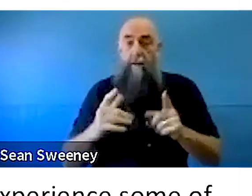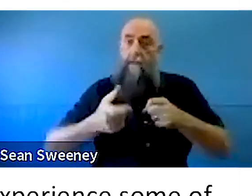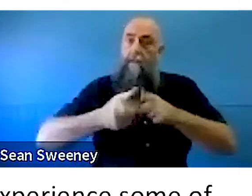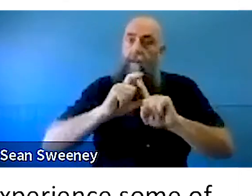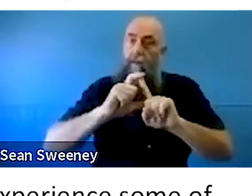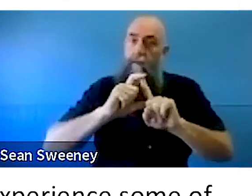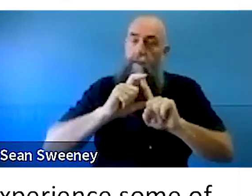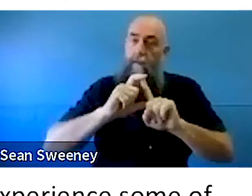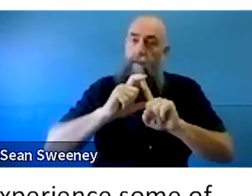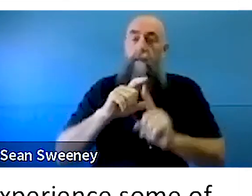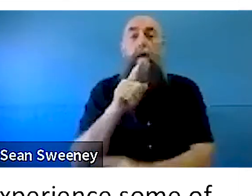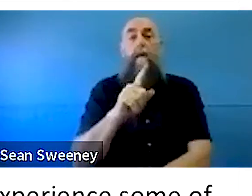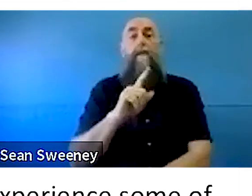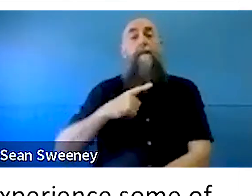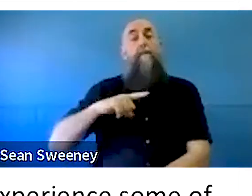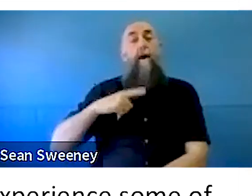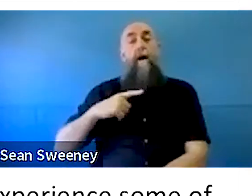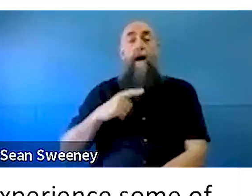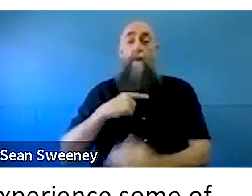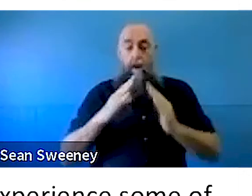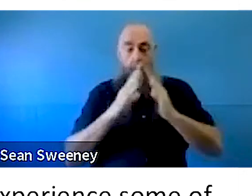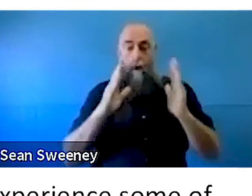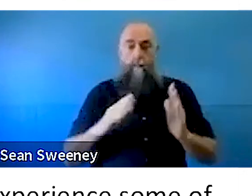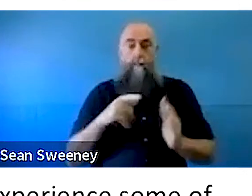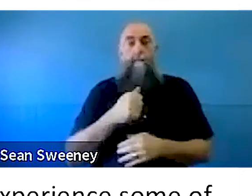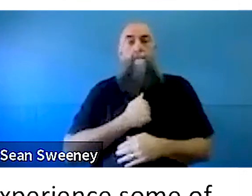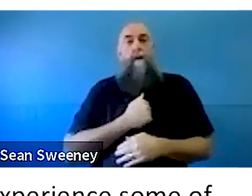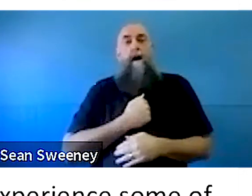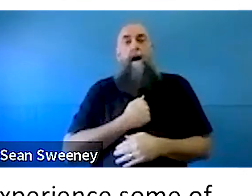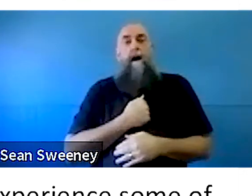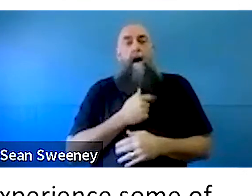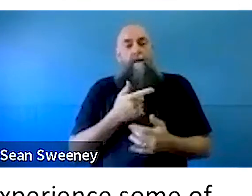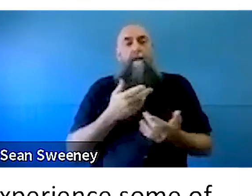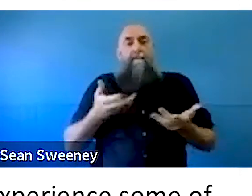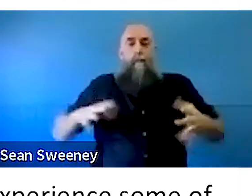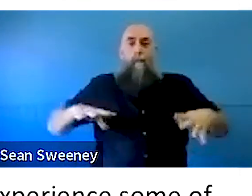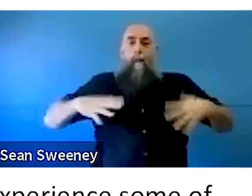And that is because when I am home, my home is adapted to me.